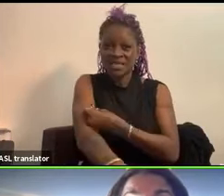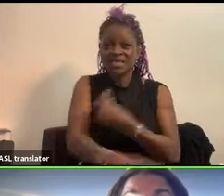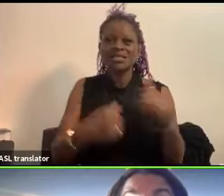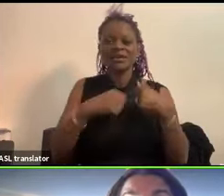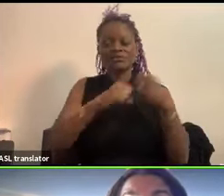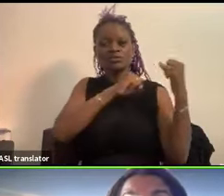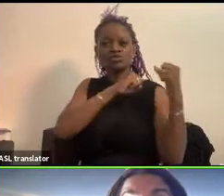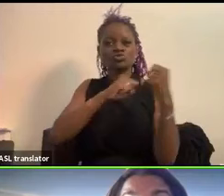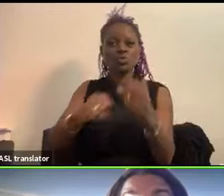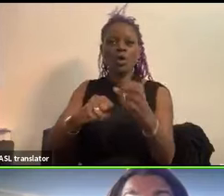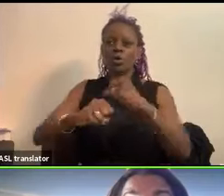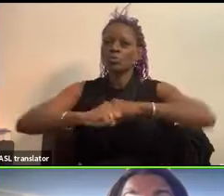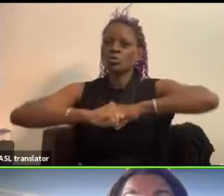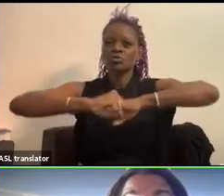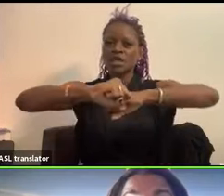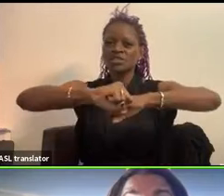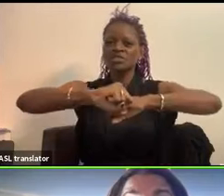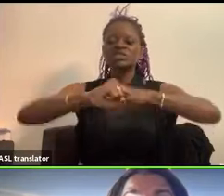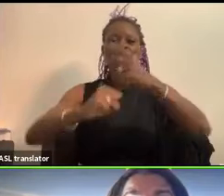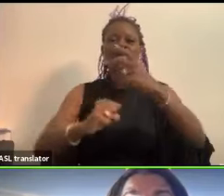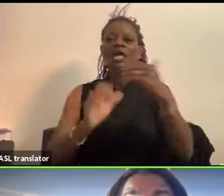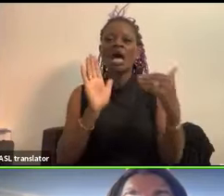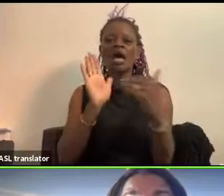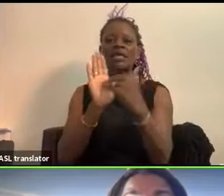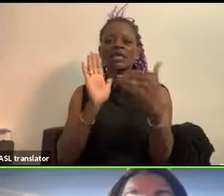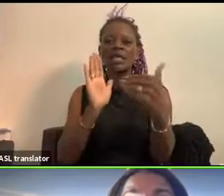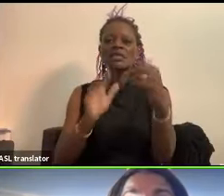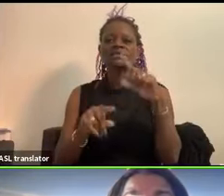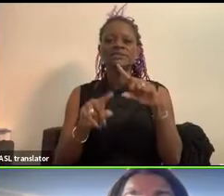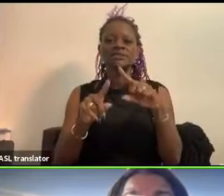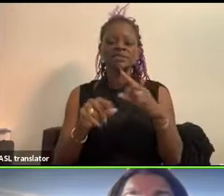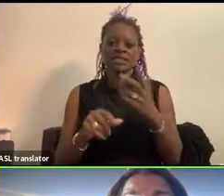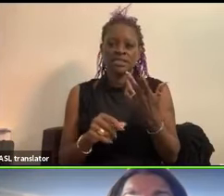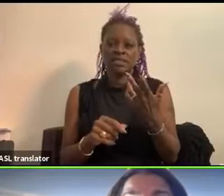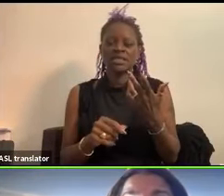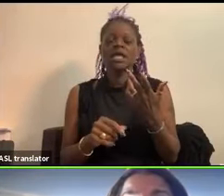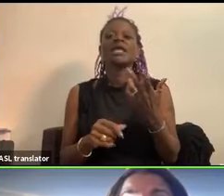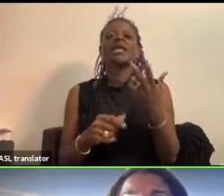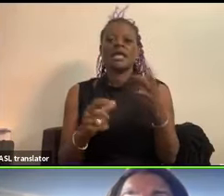of covid, including hospitalization and death, in many cases when someone who is